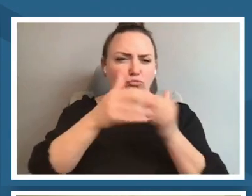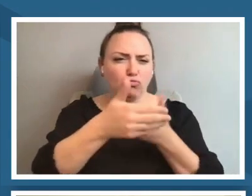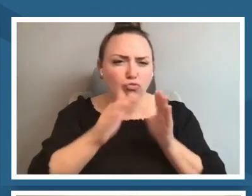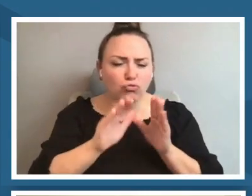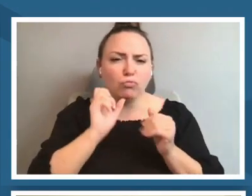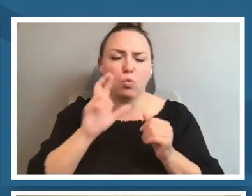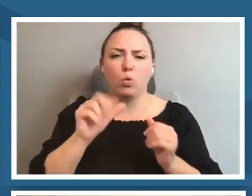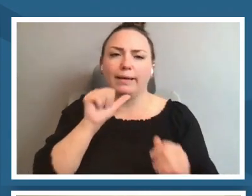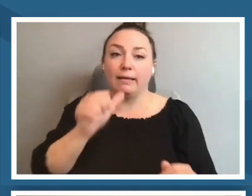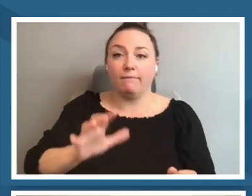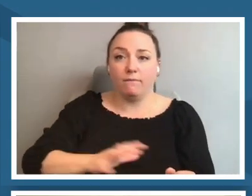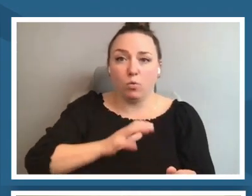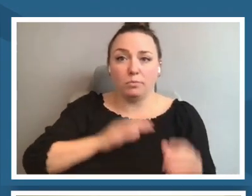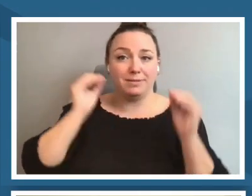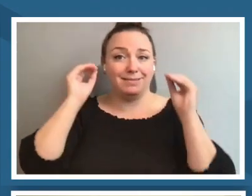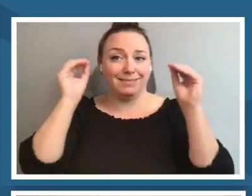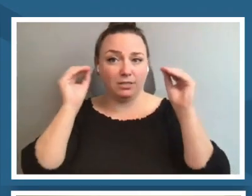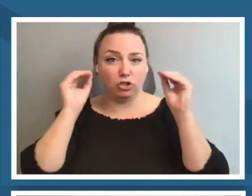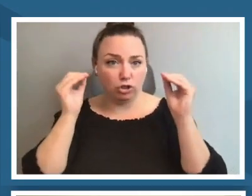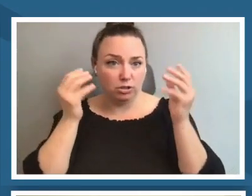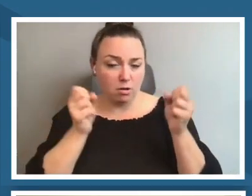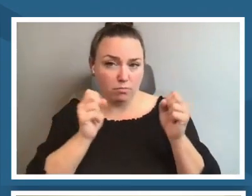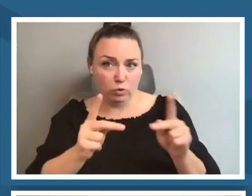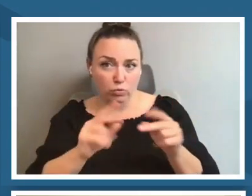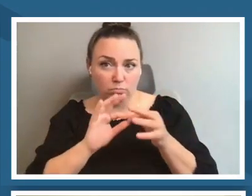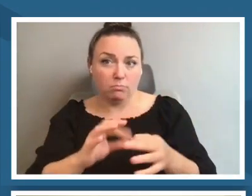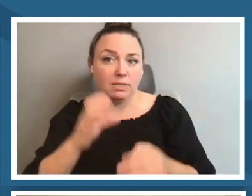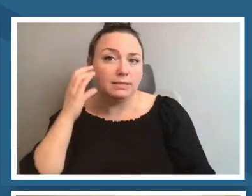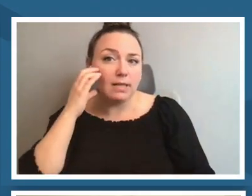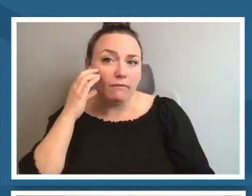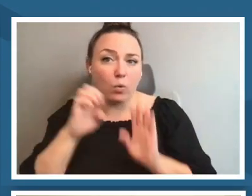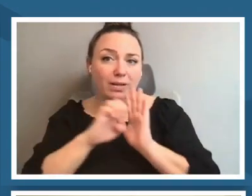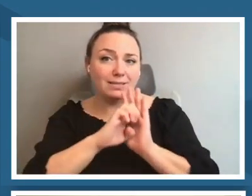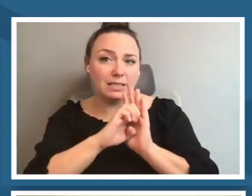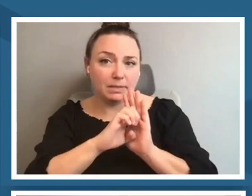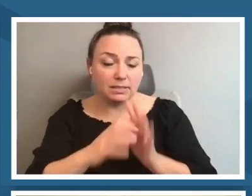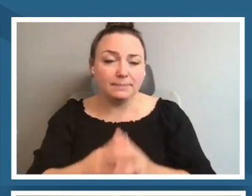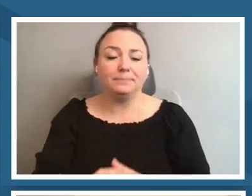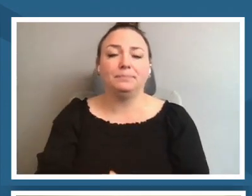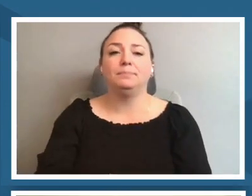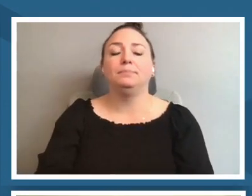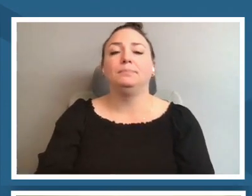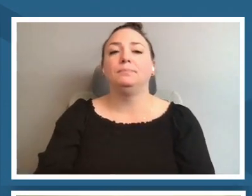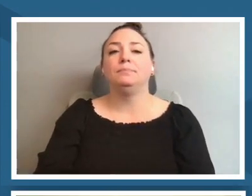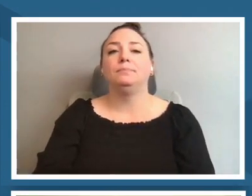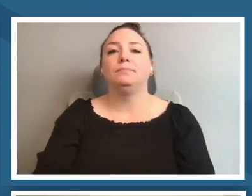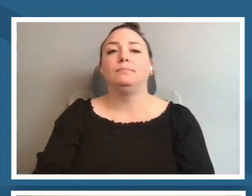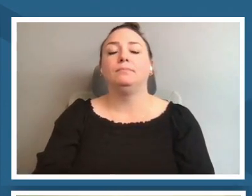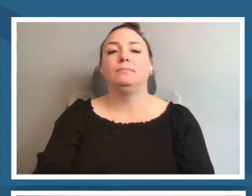opportunity for the cell phone exhibit